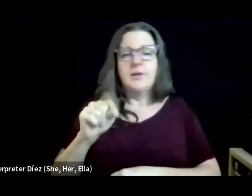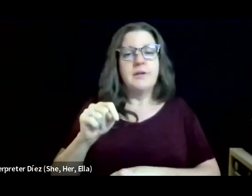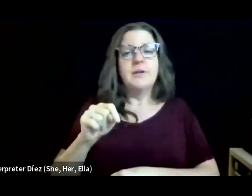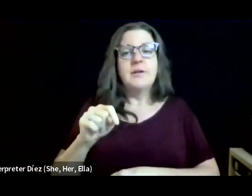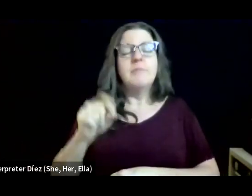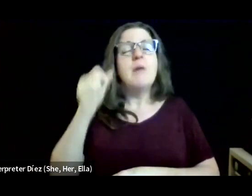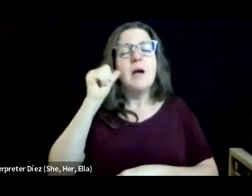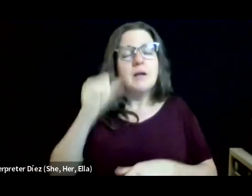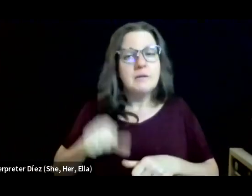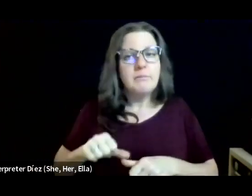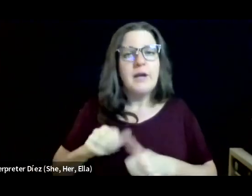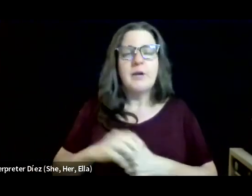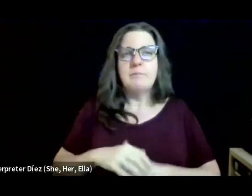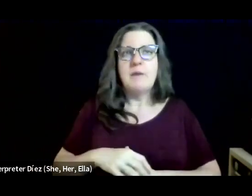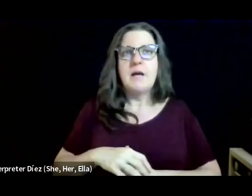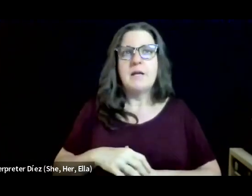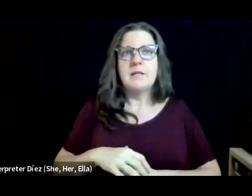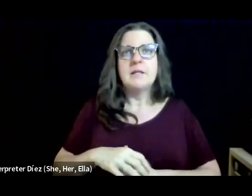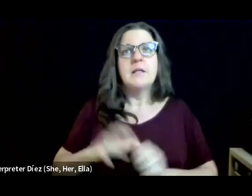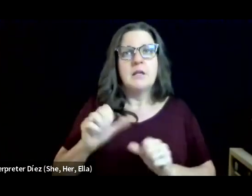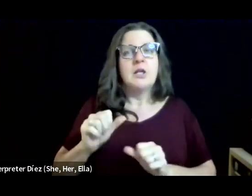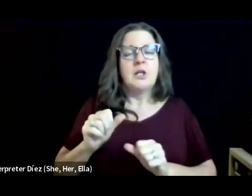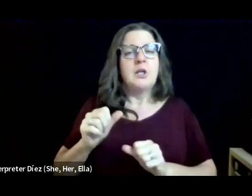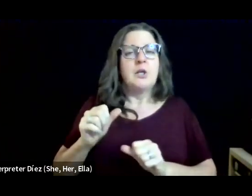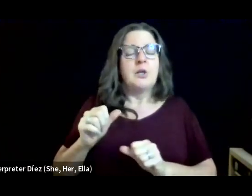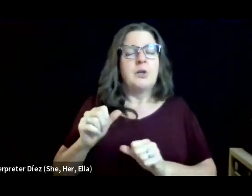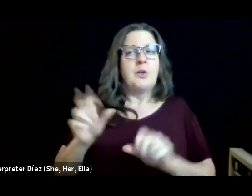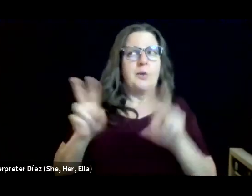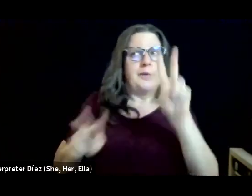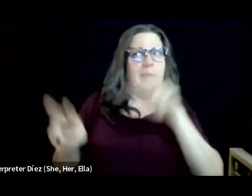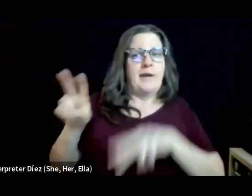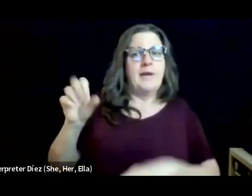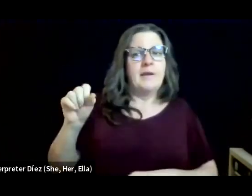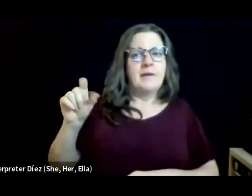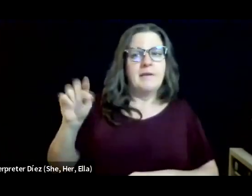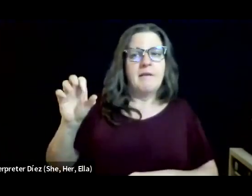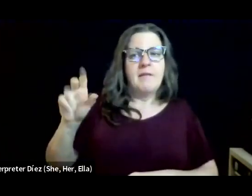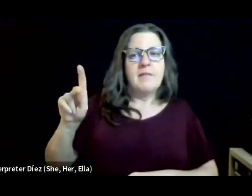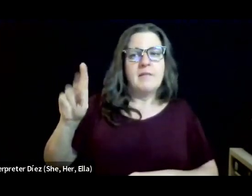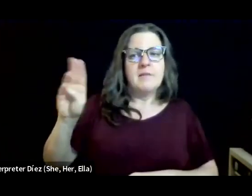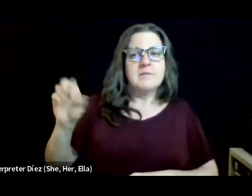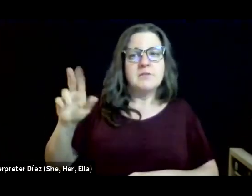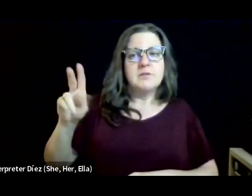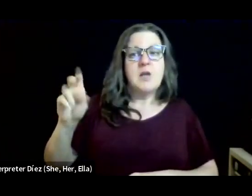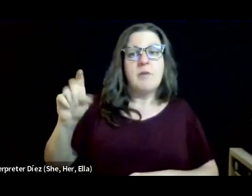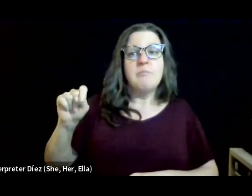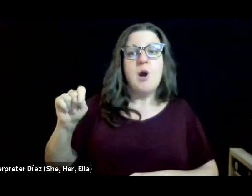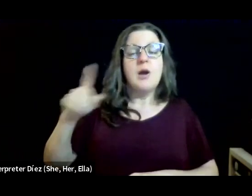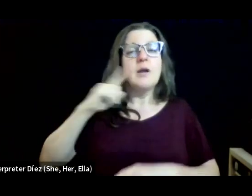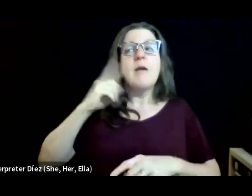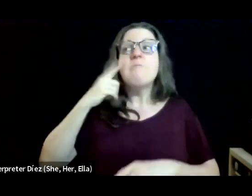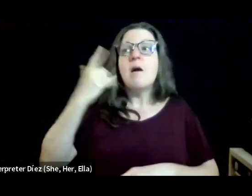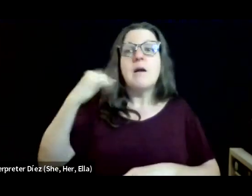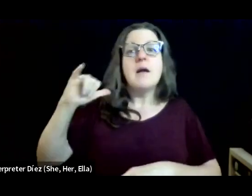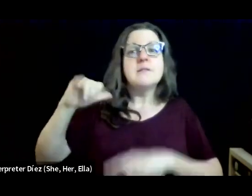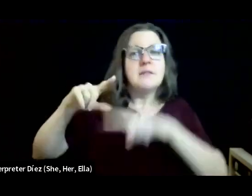that you can kinda tell by how the stock market goes. Because California is very reliant on high-income earners.